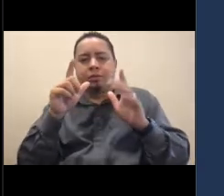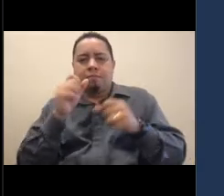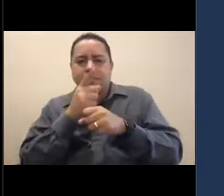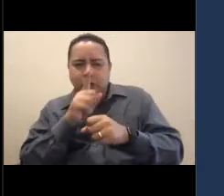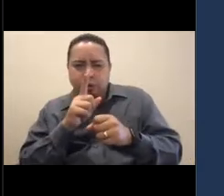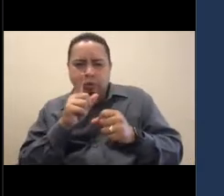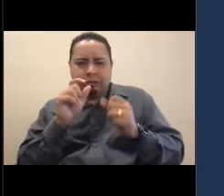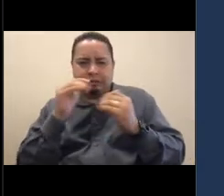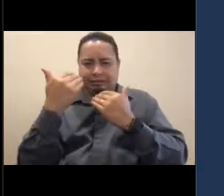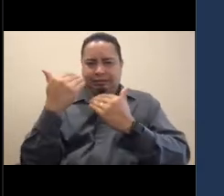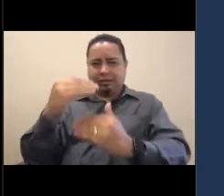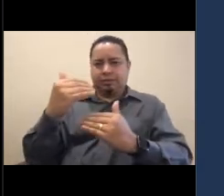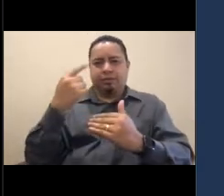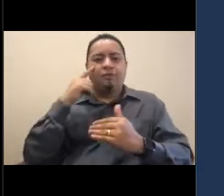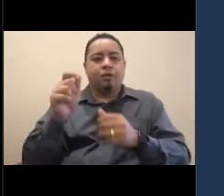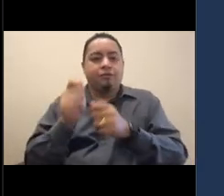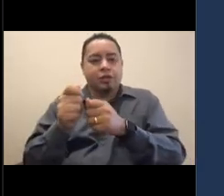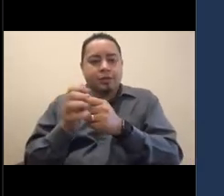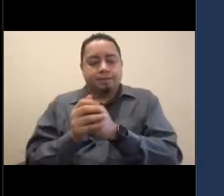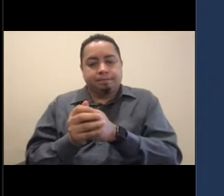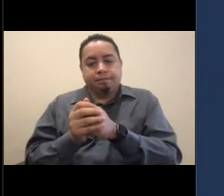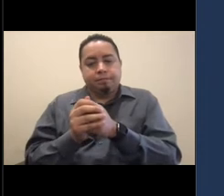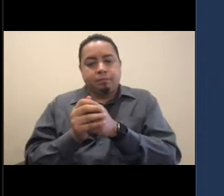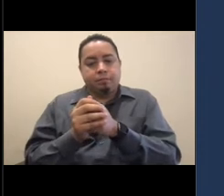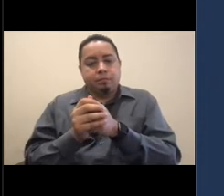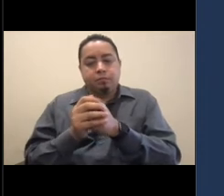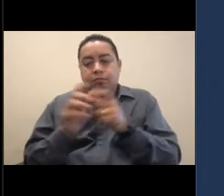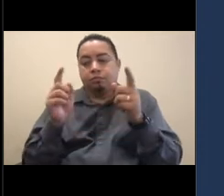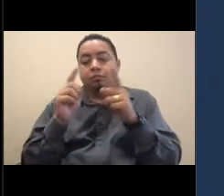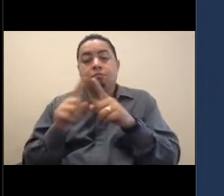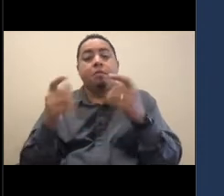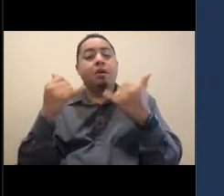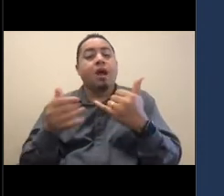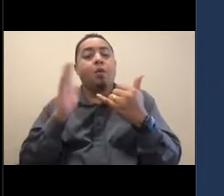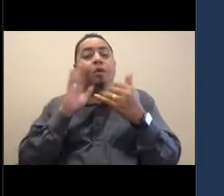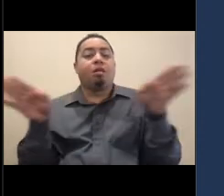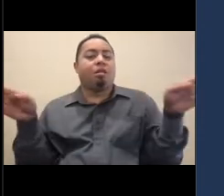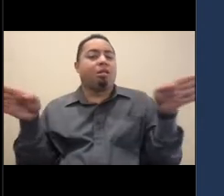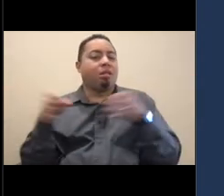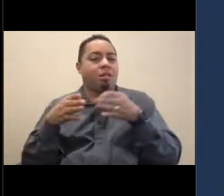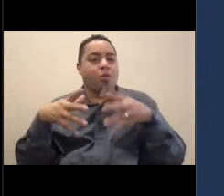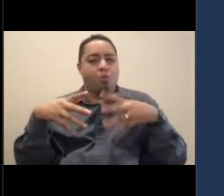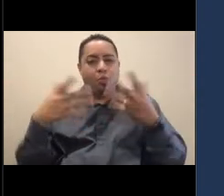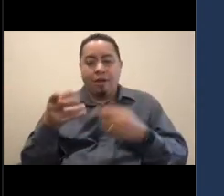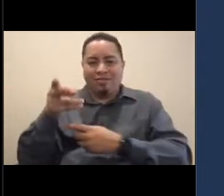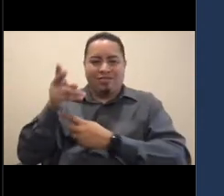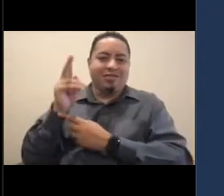But let's zoom in and specifically talk about the history of lake trout here in Lake Champlain.